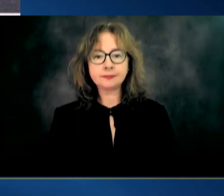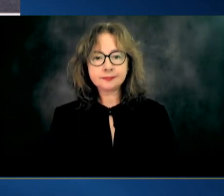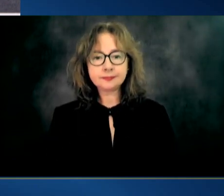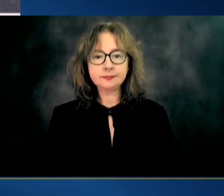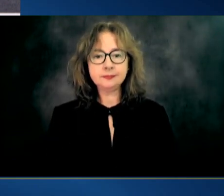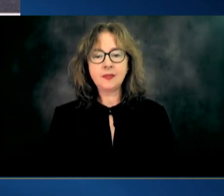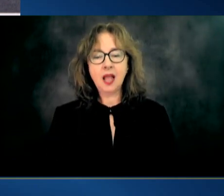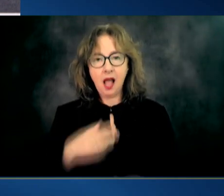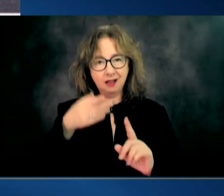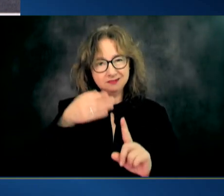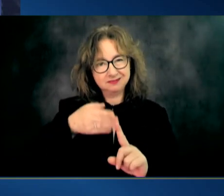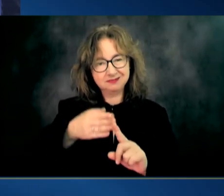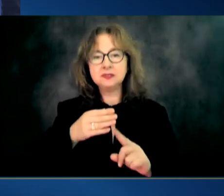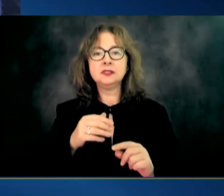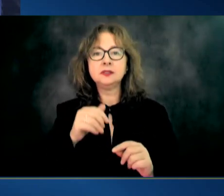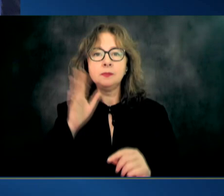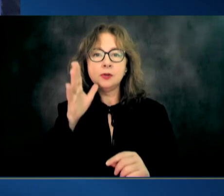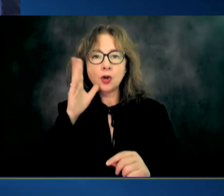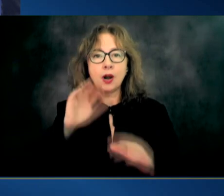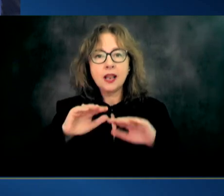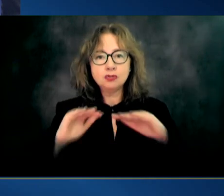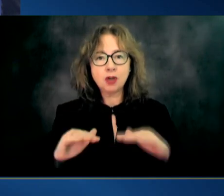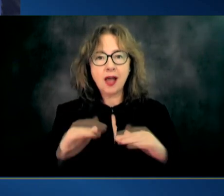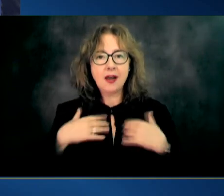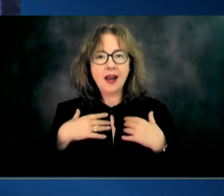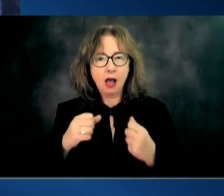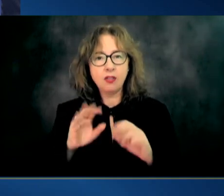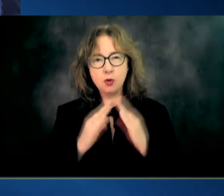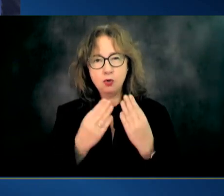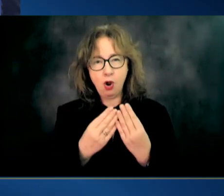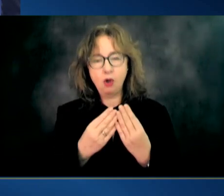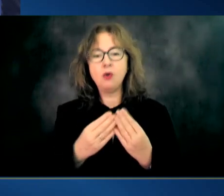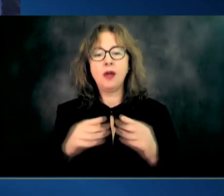Health Bureau and the Division of Children And Youth With Special Health Care Needs.